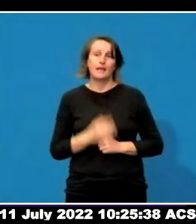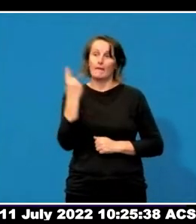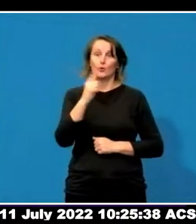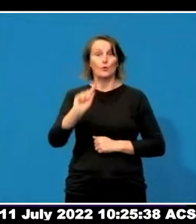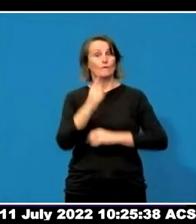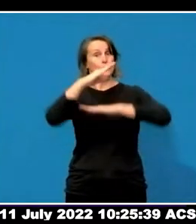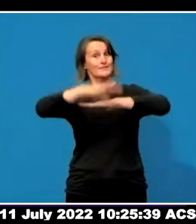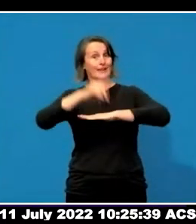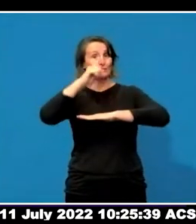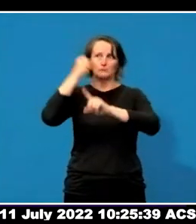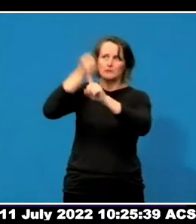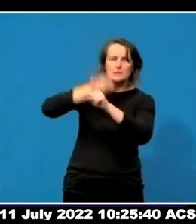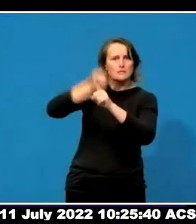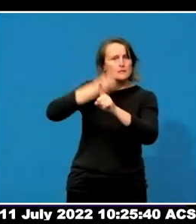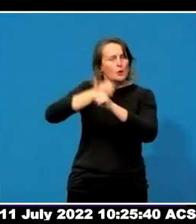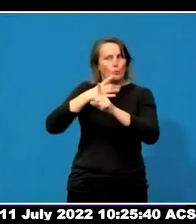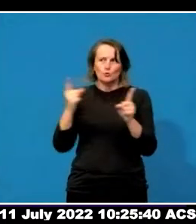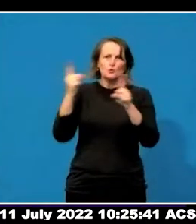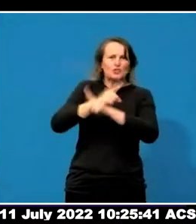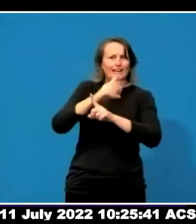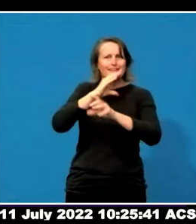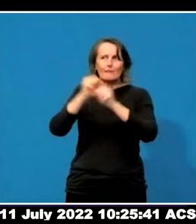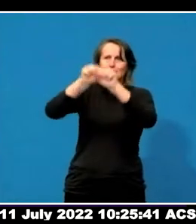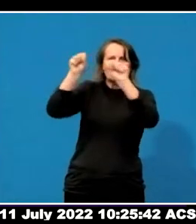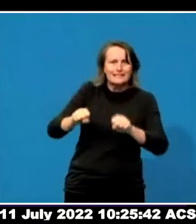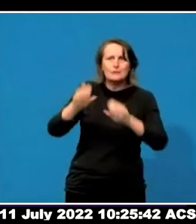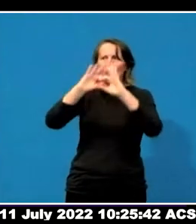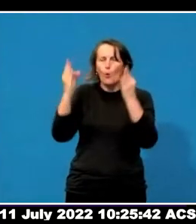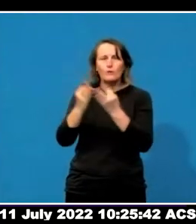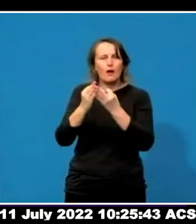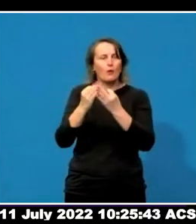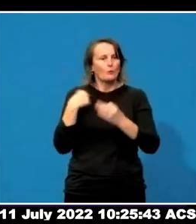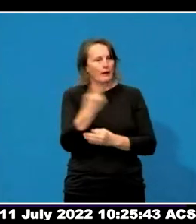reforms to address the multiple disadvantages faced by so many First Nations